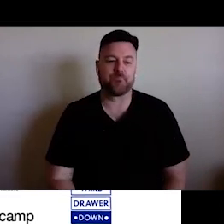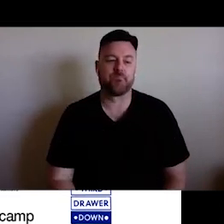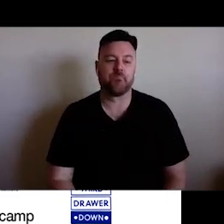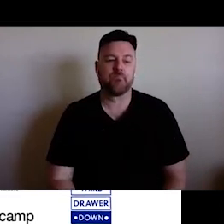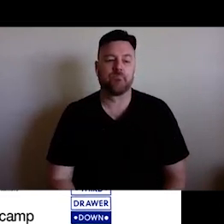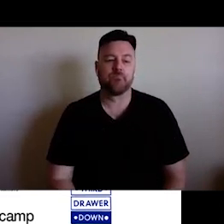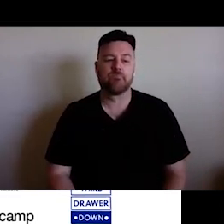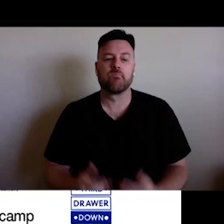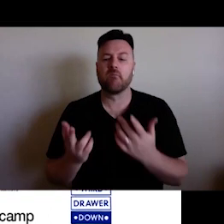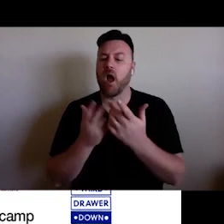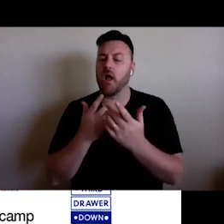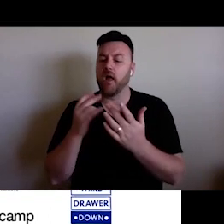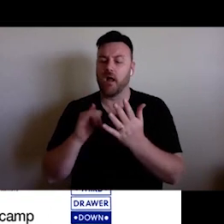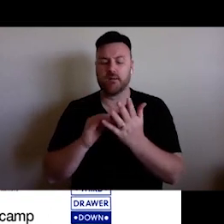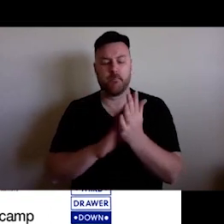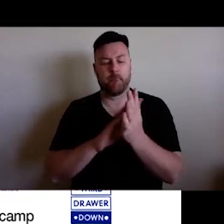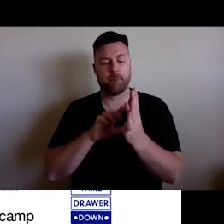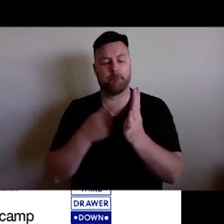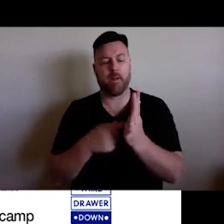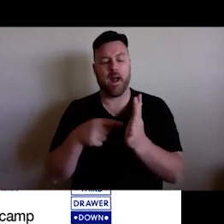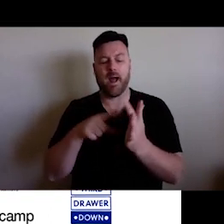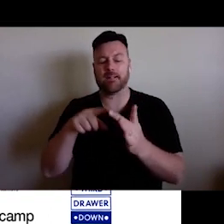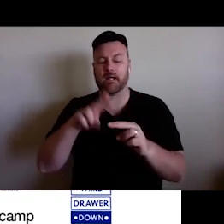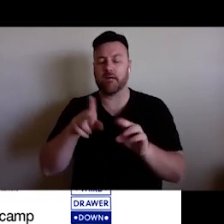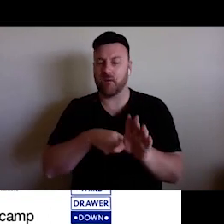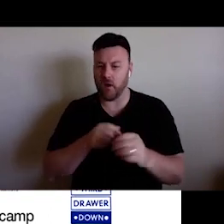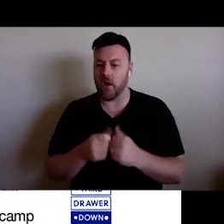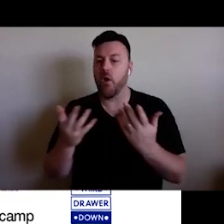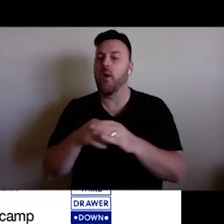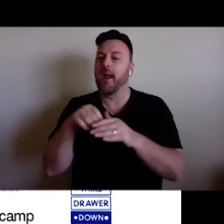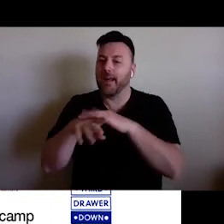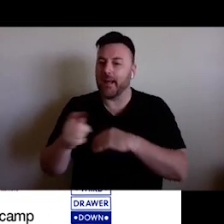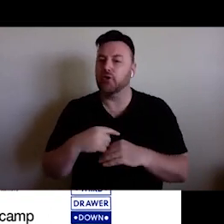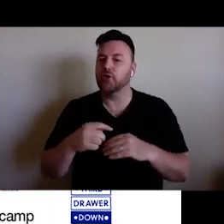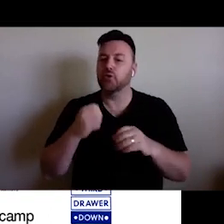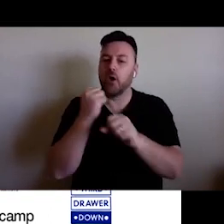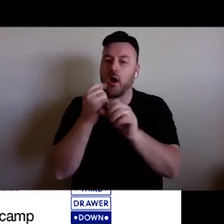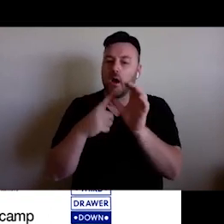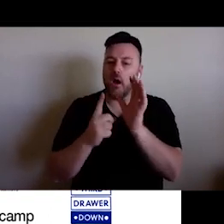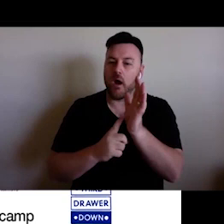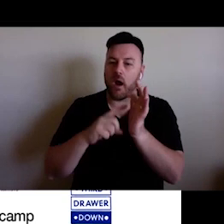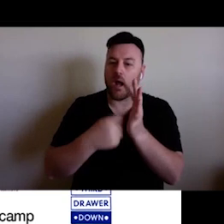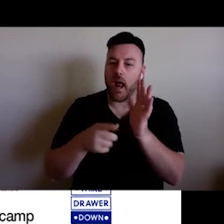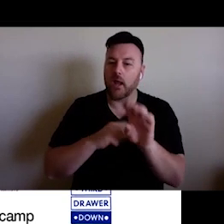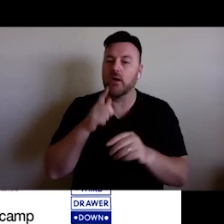and it will recognise an image in the gallery and it gives you information around it. It's free to use, but it will have things like